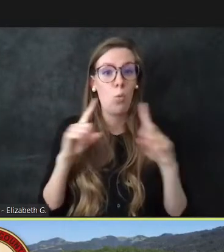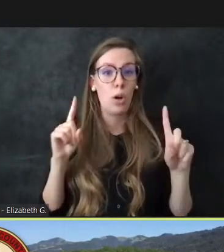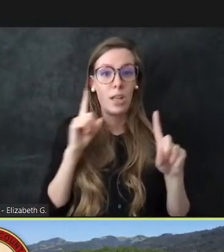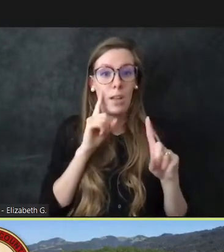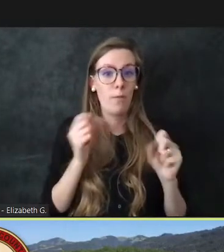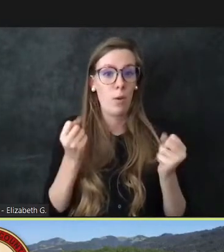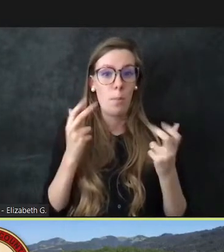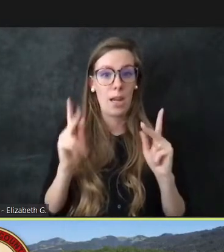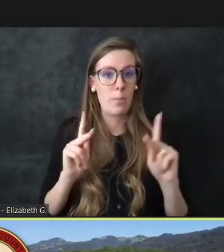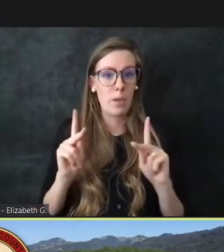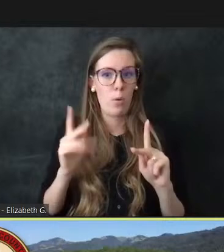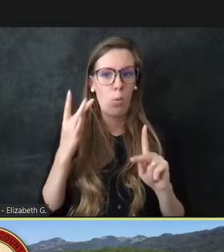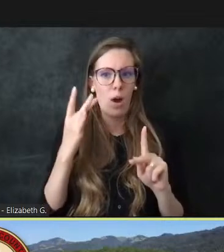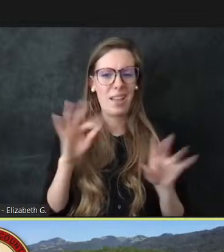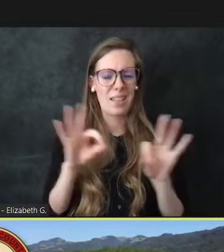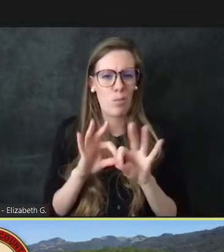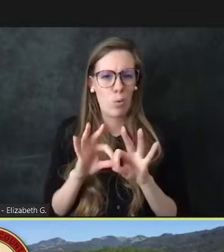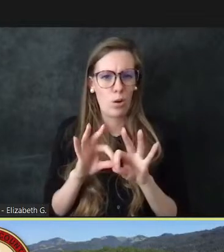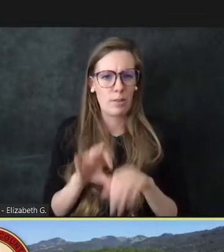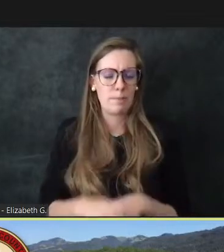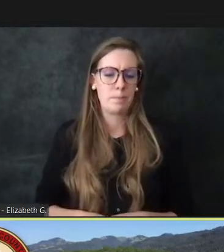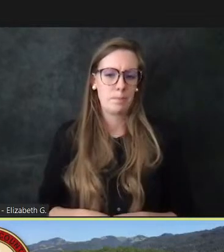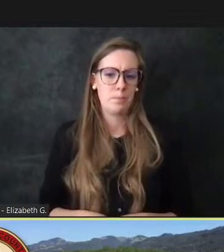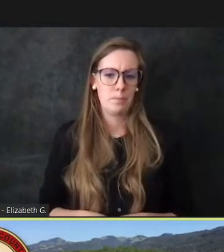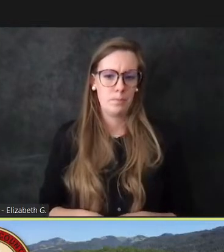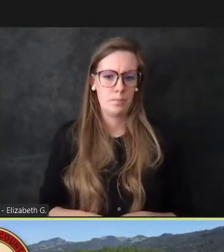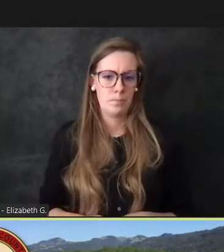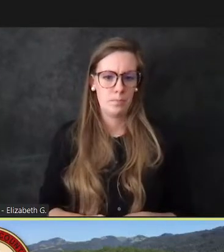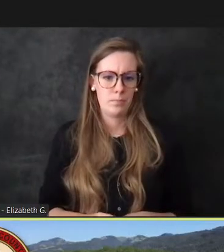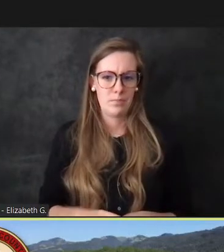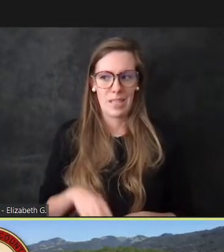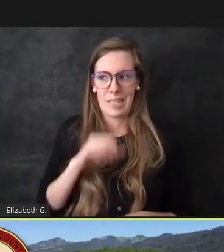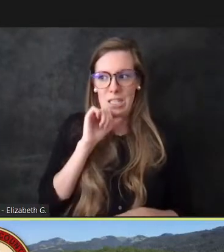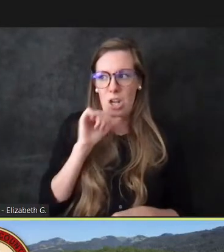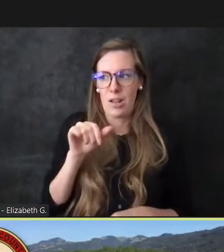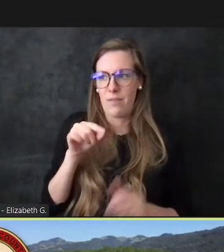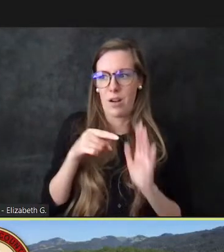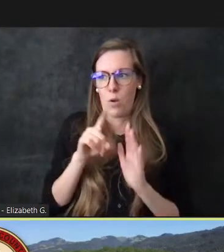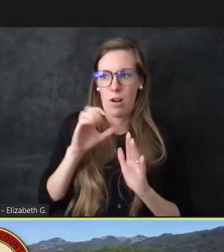especially if the vaccine is nice trying to be effective?